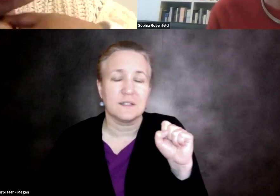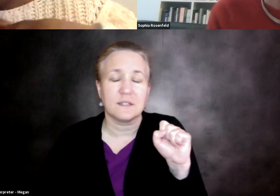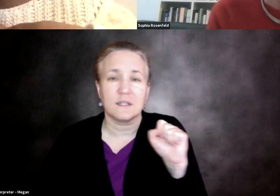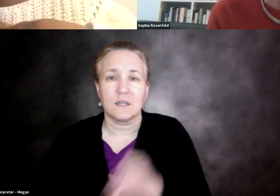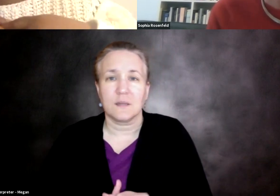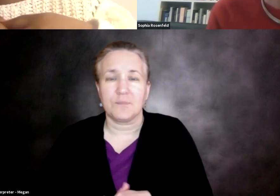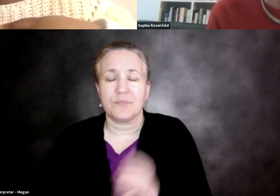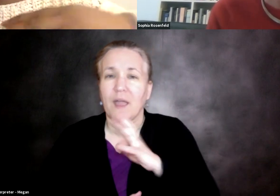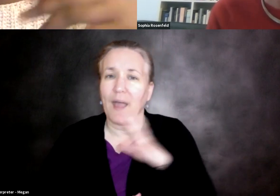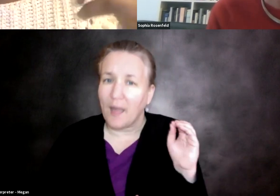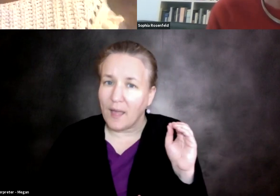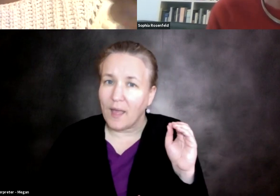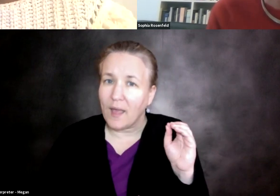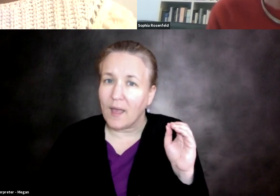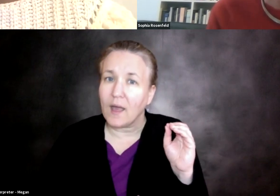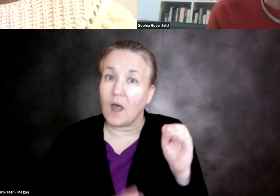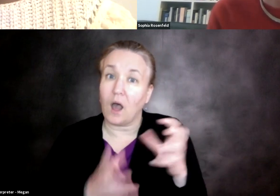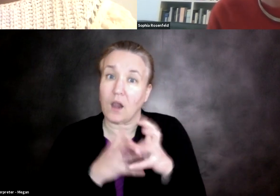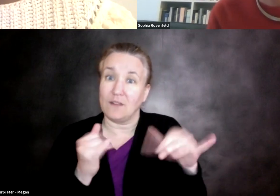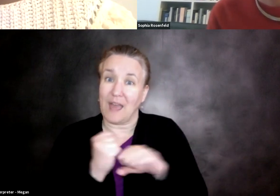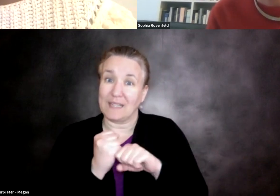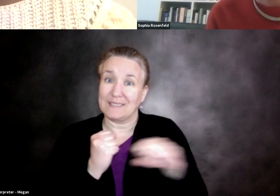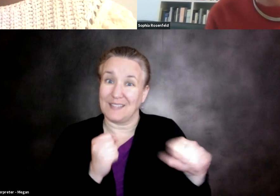And a lot of that extension is a function